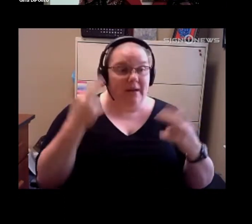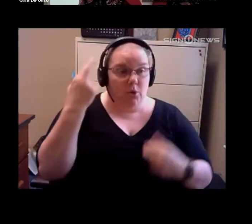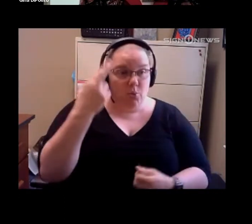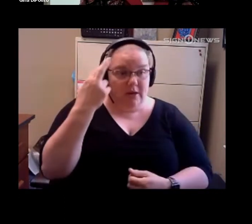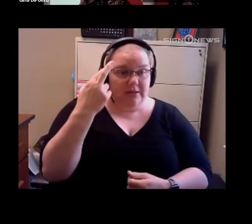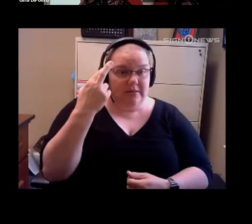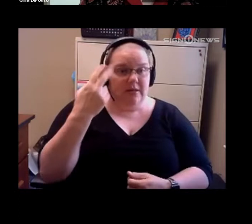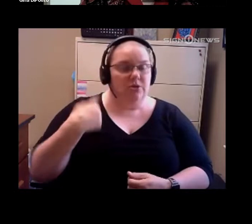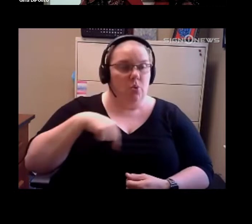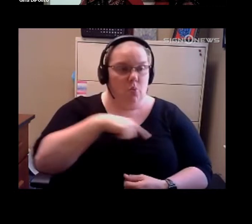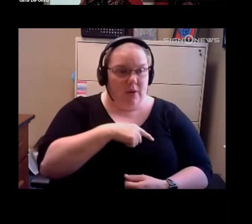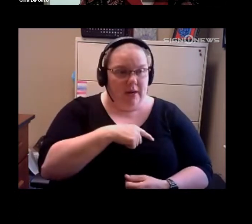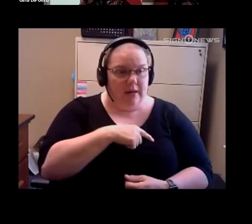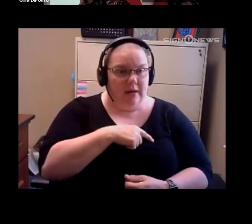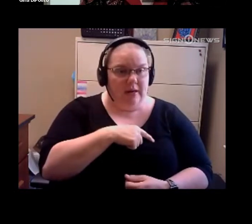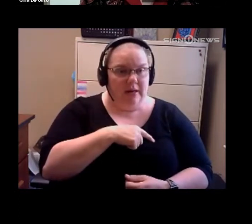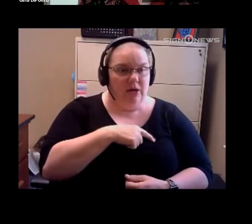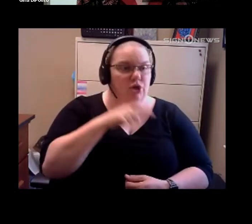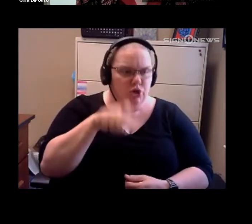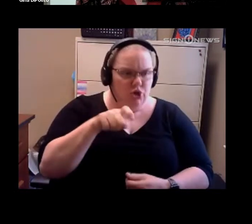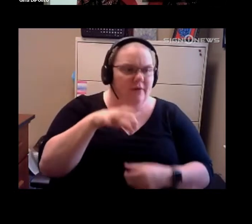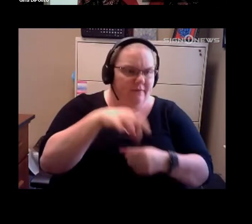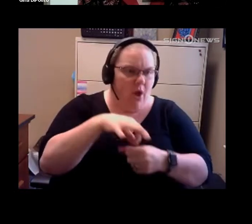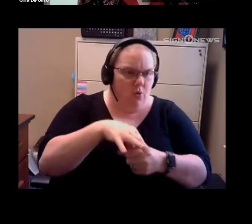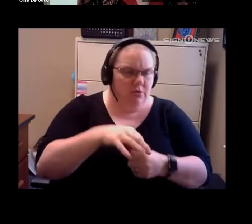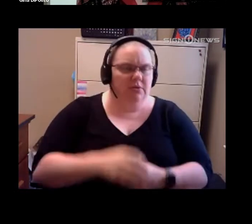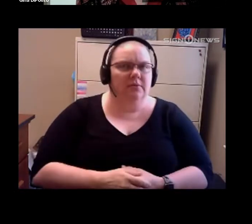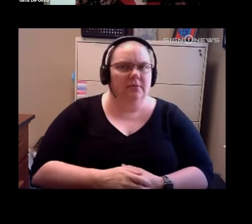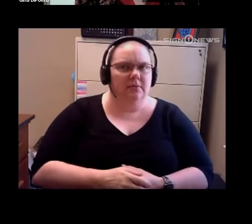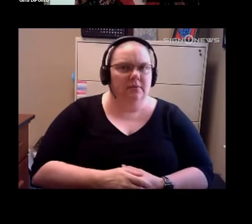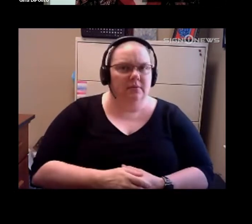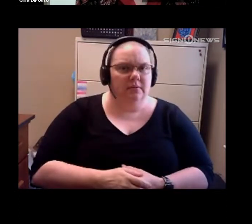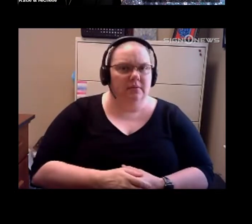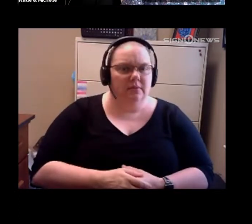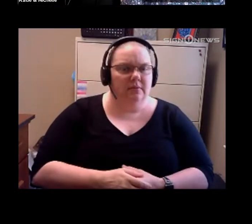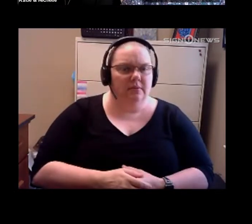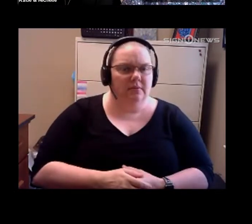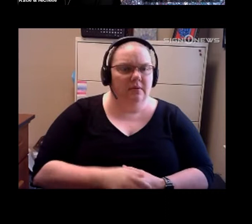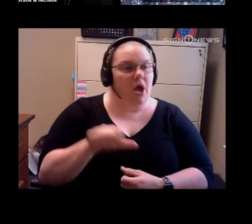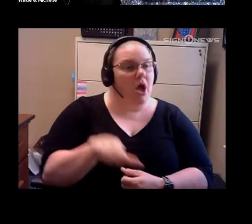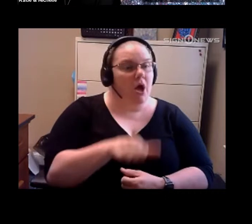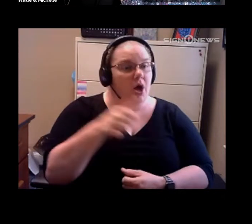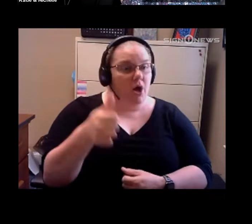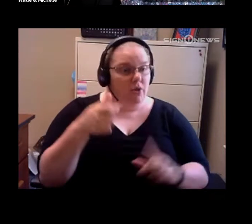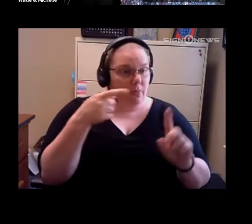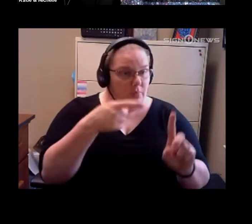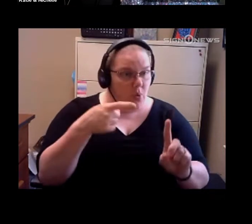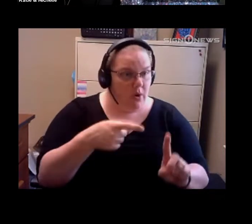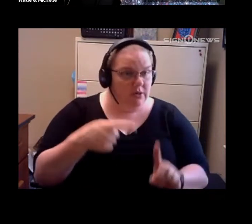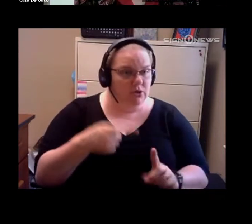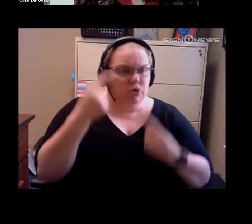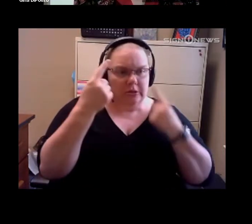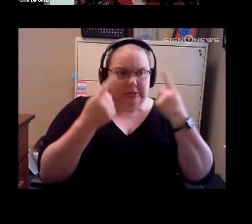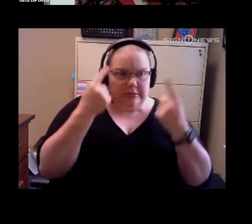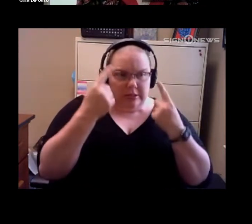but other points to consider is that